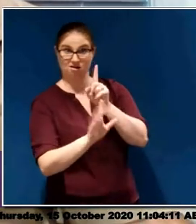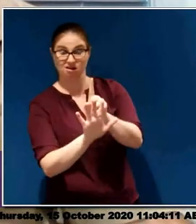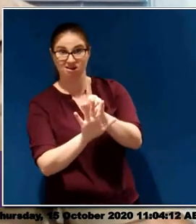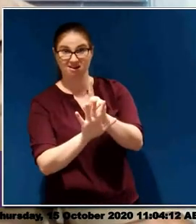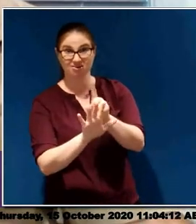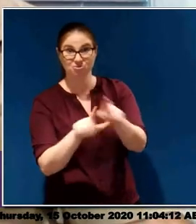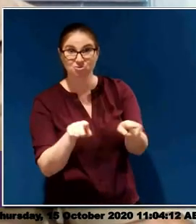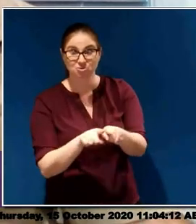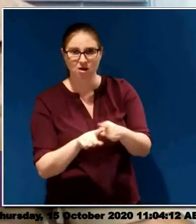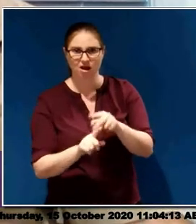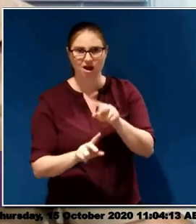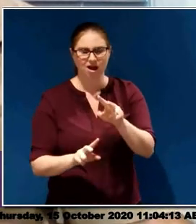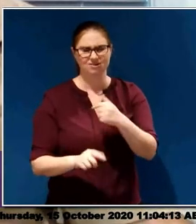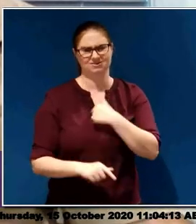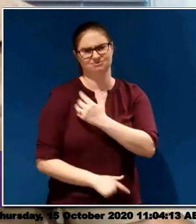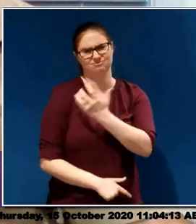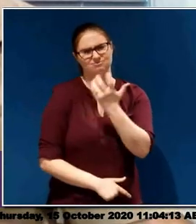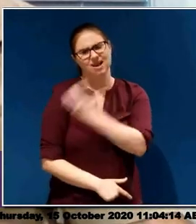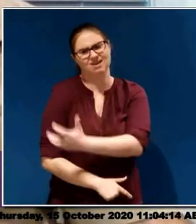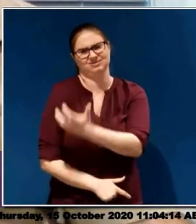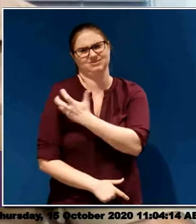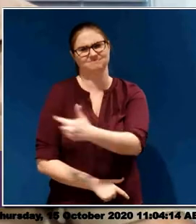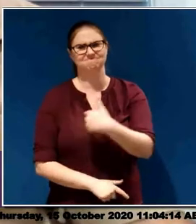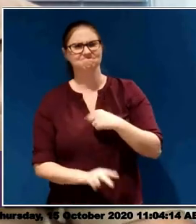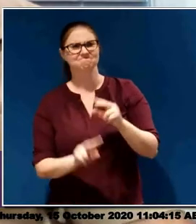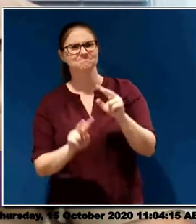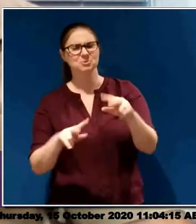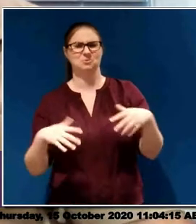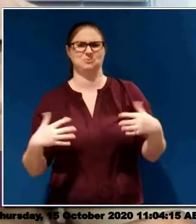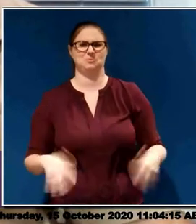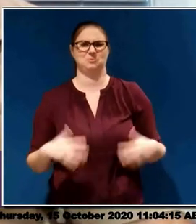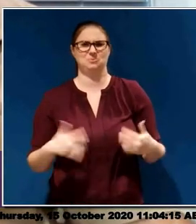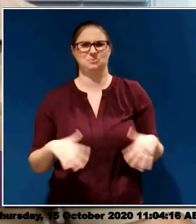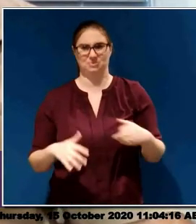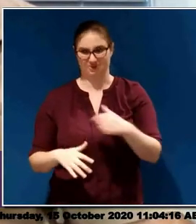it was such a proud moment, and he actually got up there and he sang the song with his class.